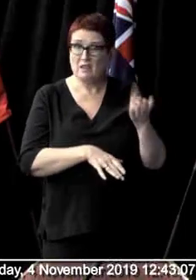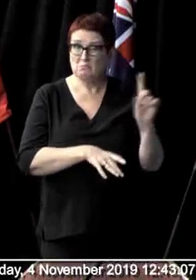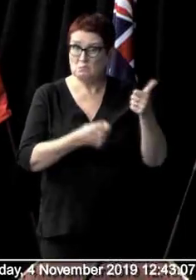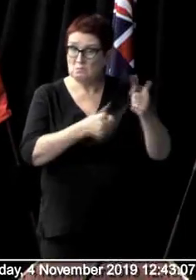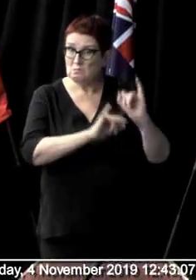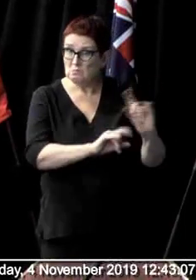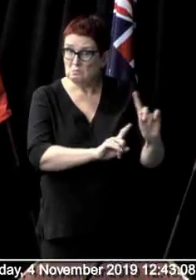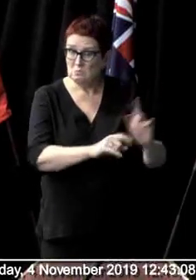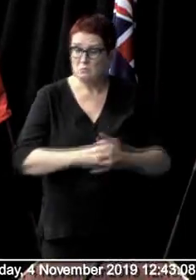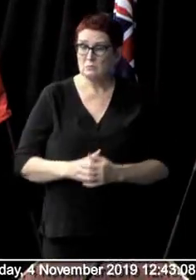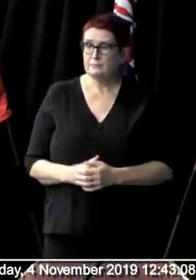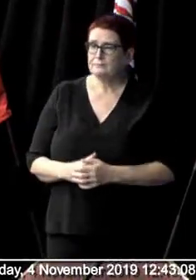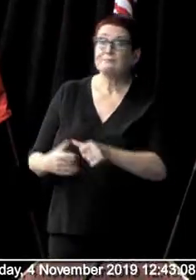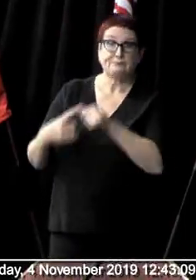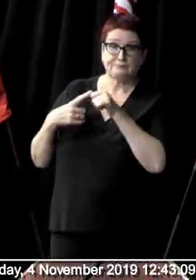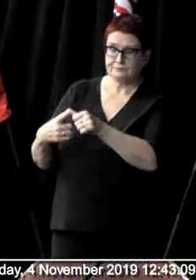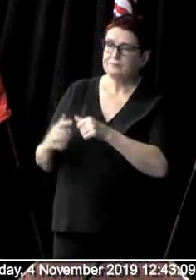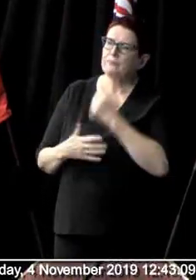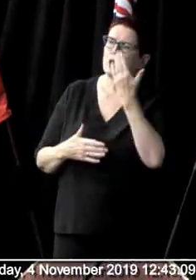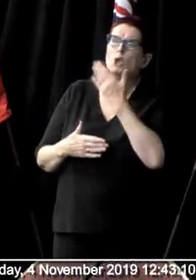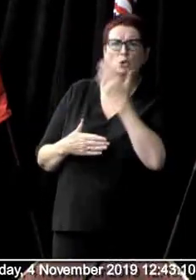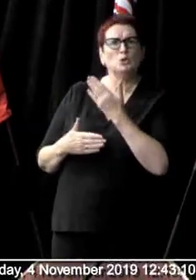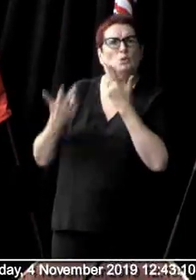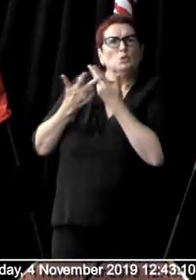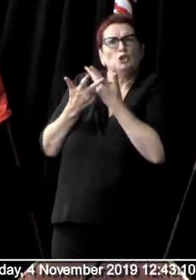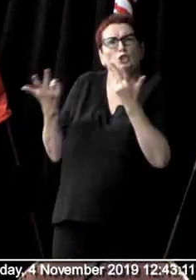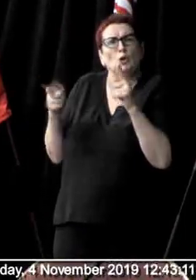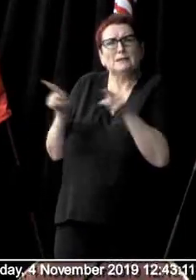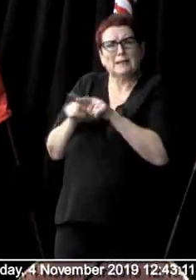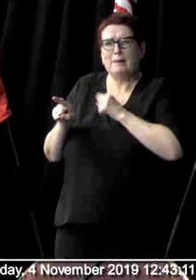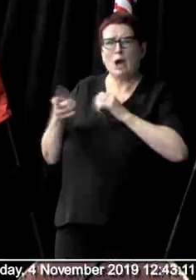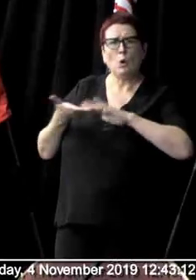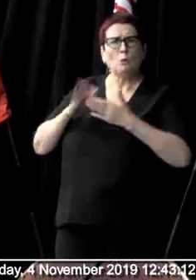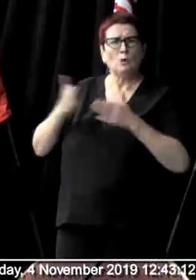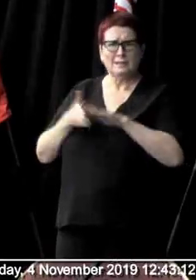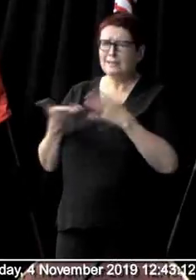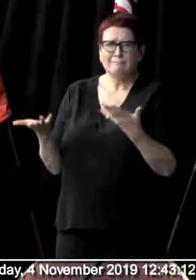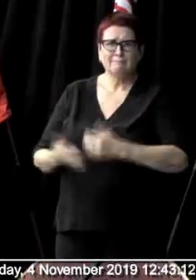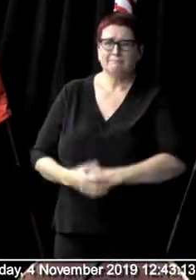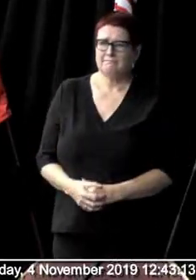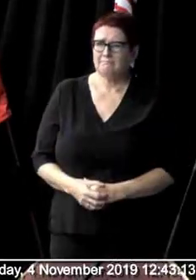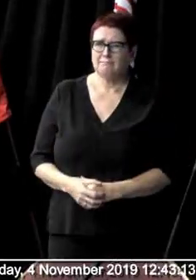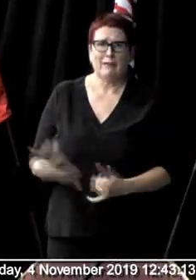So the school represents the community where [REDACTED] lives. It’s very, very diverse.